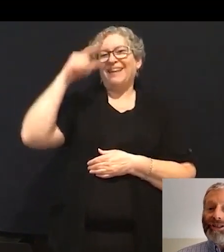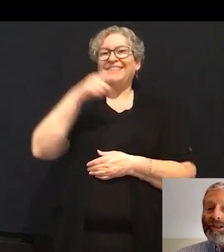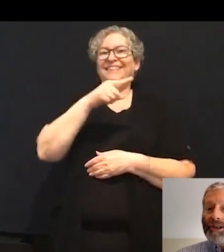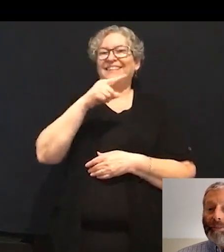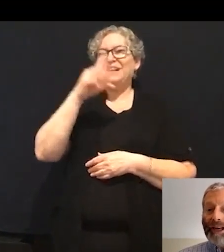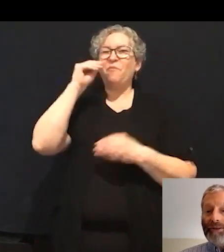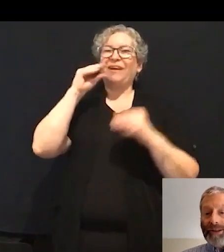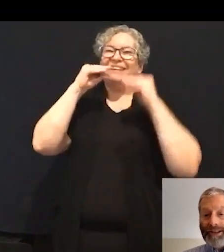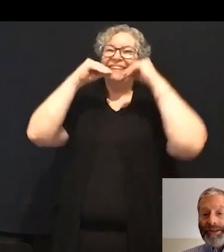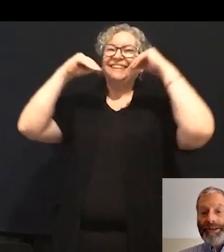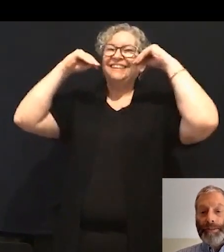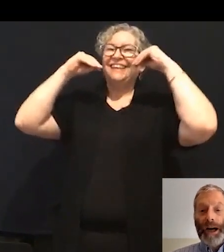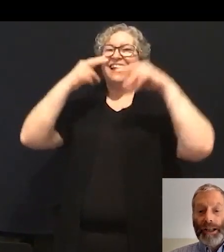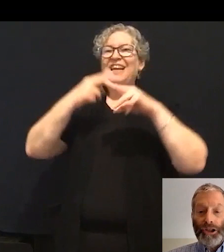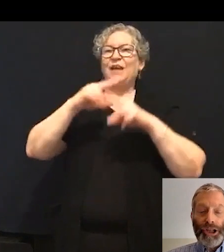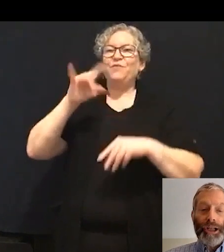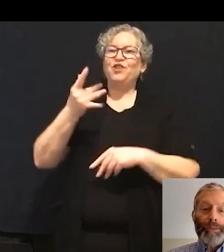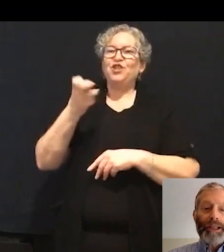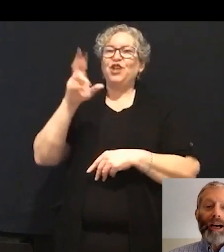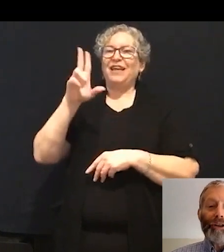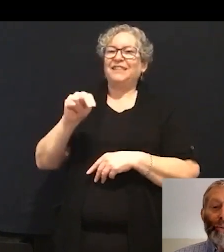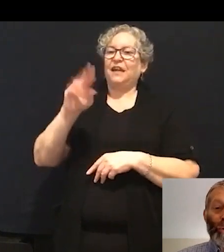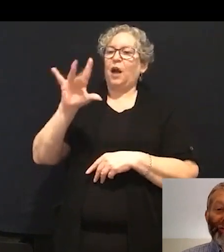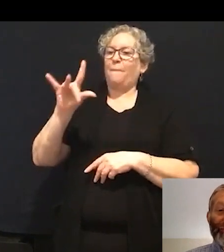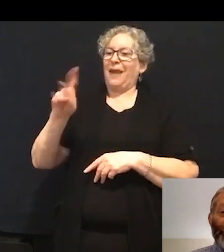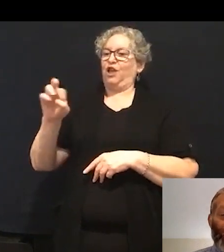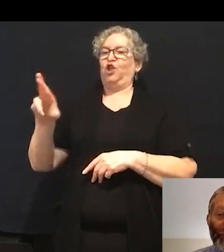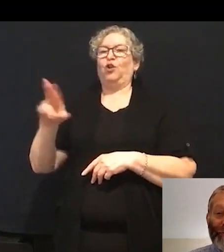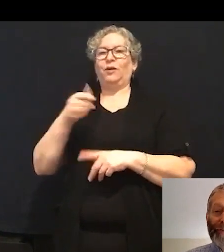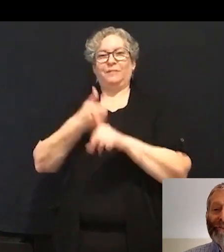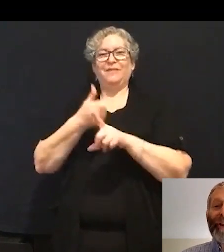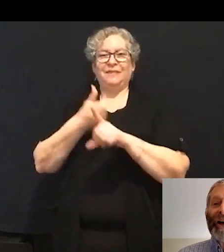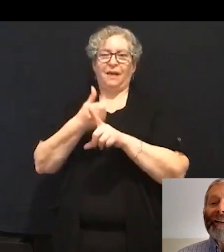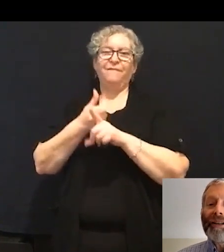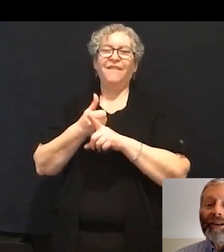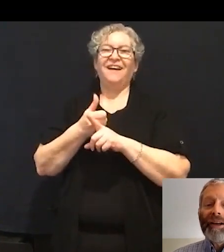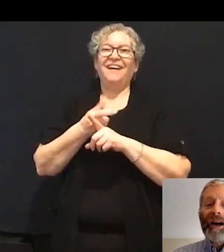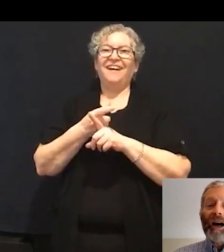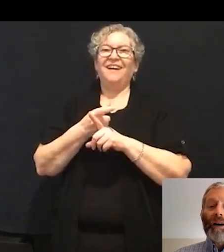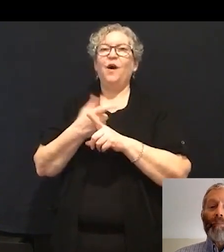That's the smiling gentleman on the right part of this slide.